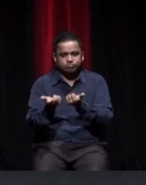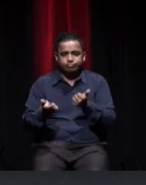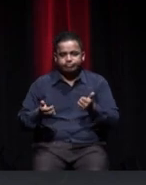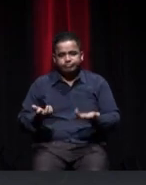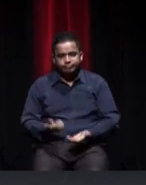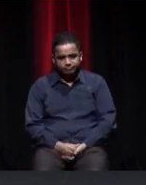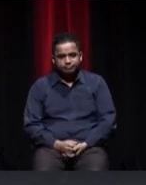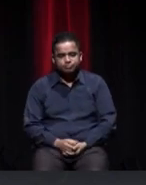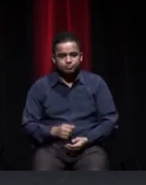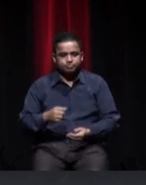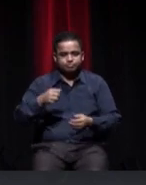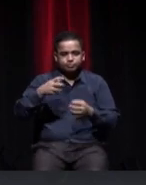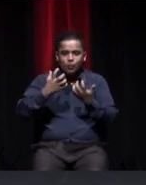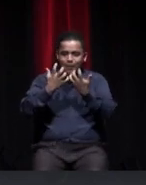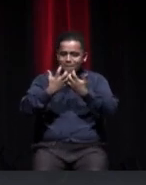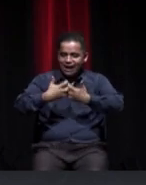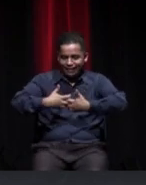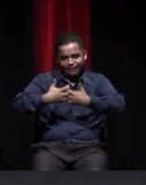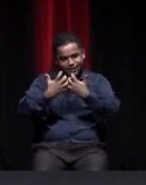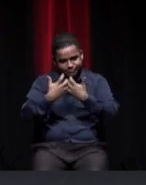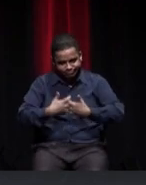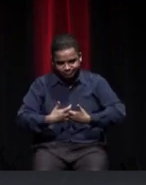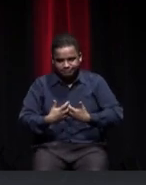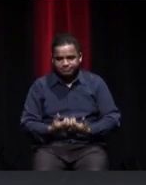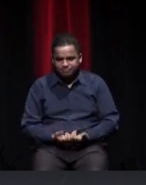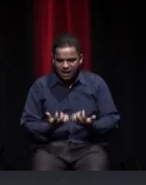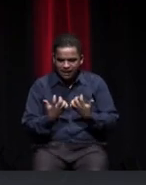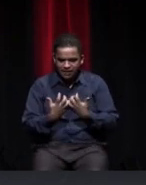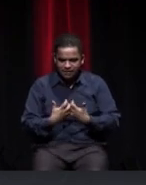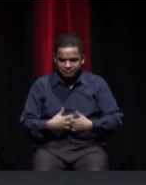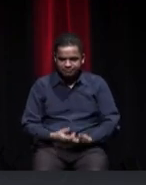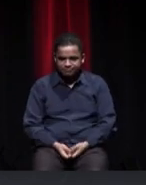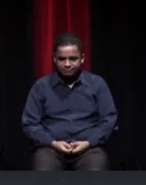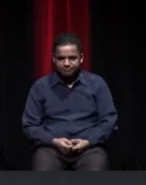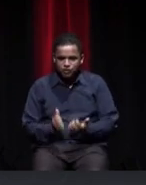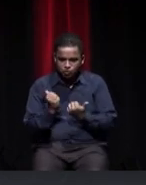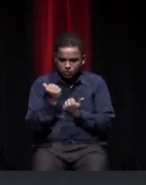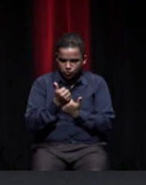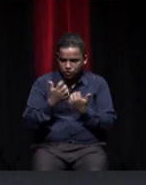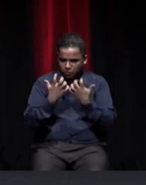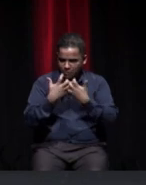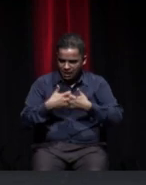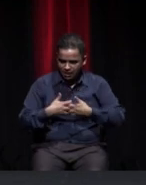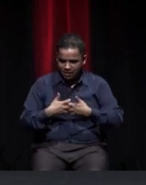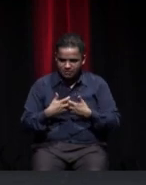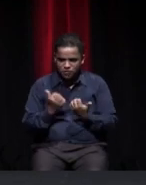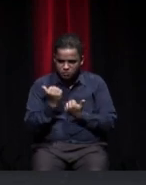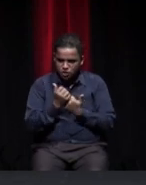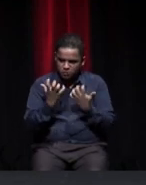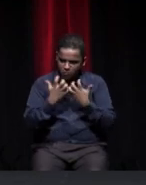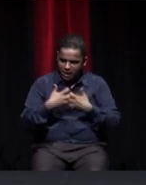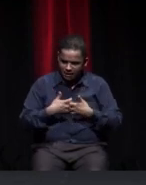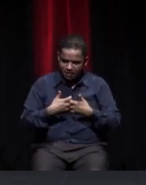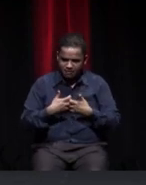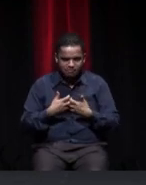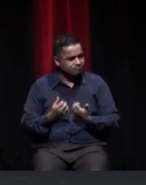That would provide more free time. Free time is synonymous of unemployment. Anyway, free time.